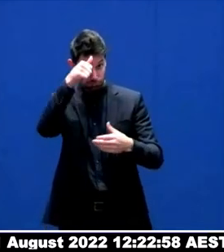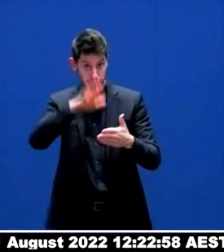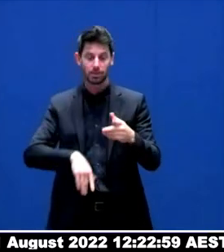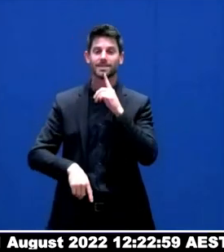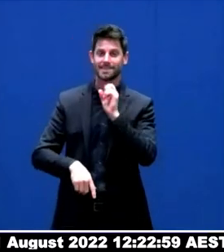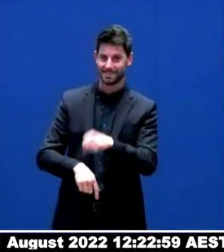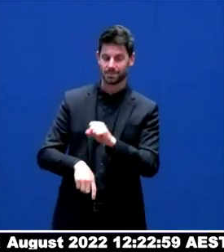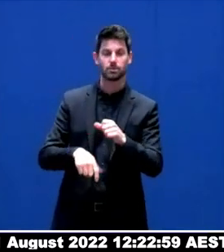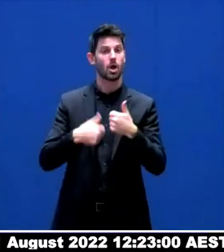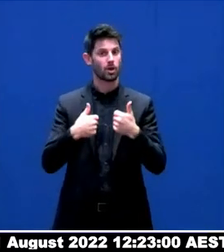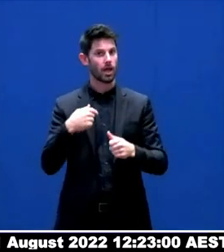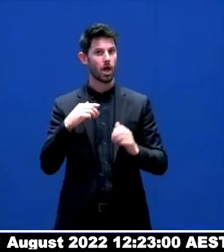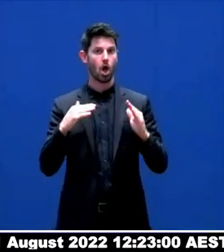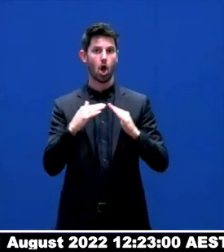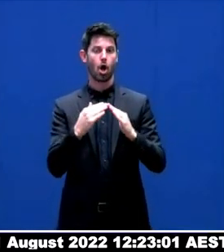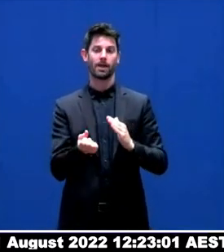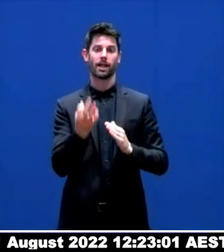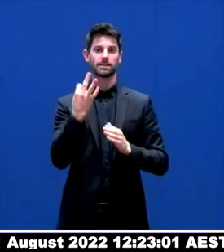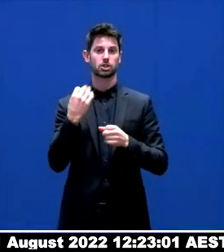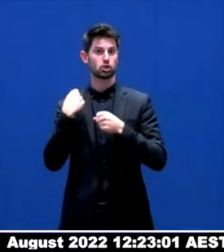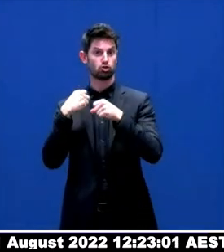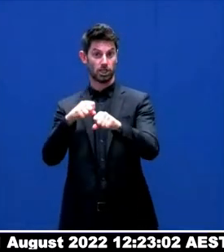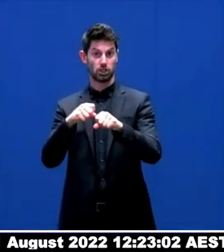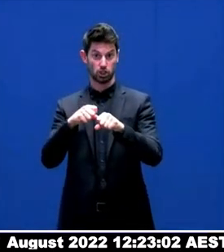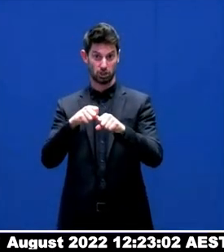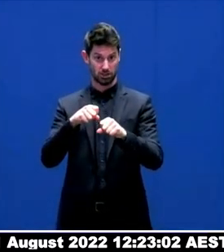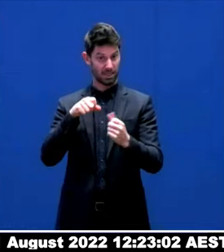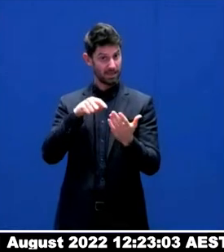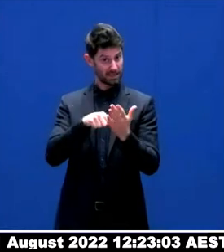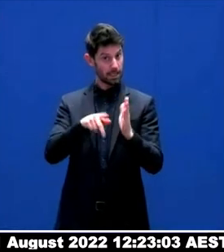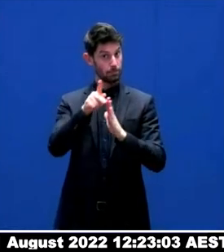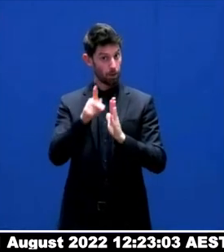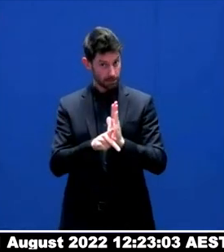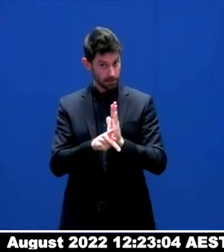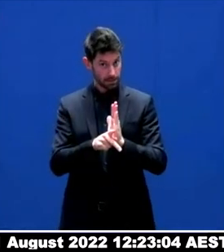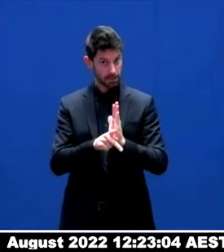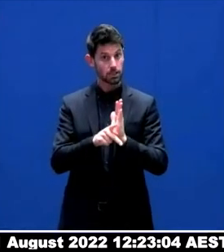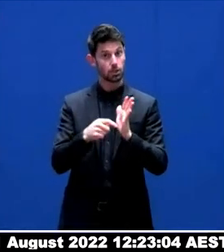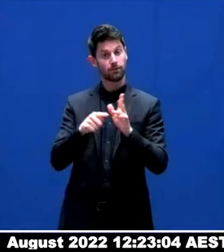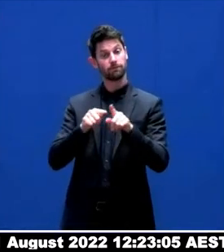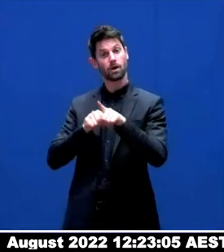Is this Homelessness Strategy a policy developed to meet the National Homeless and